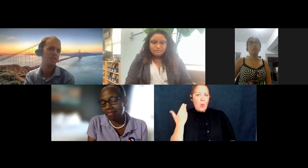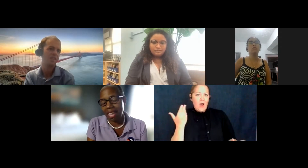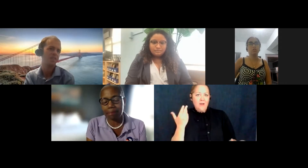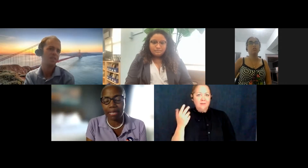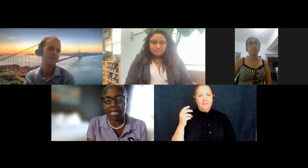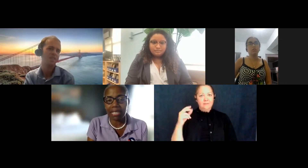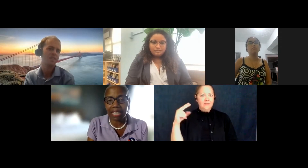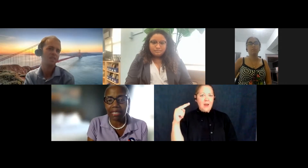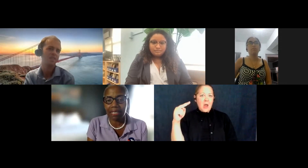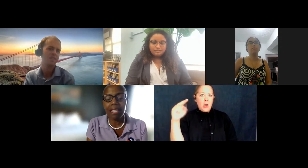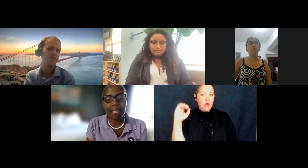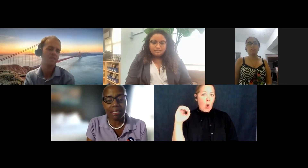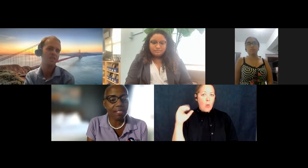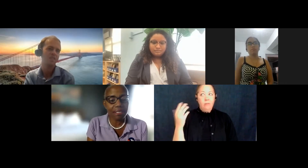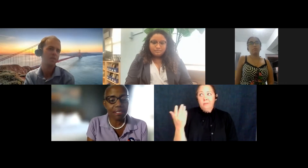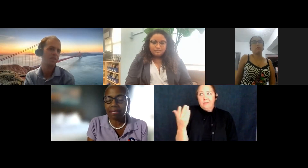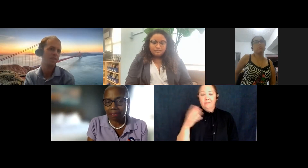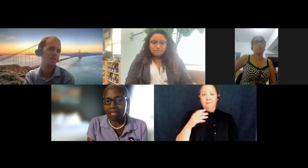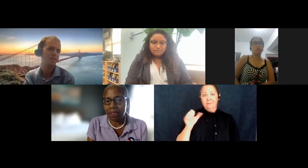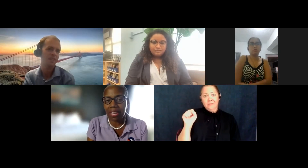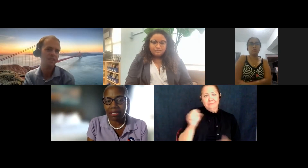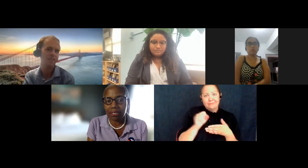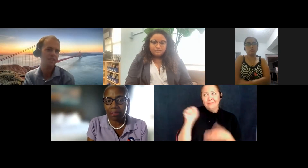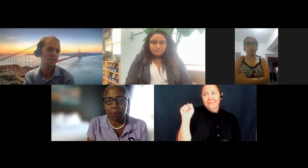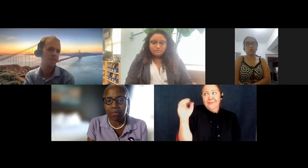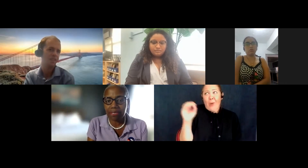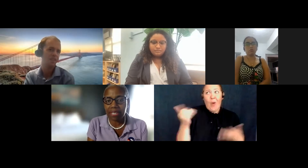at the beginning again. You can go ahead and do it. You can persevere.